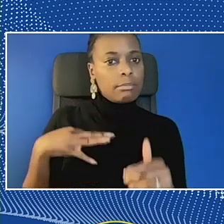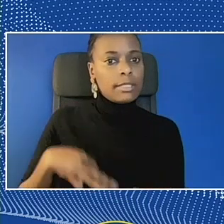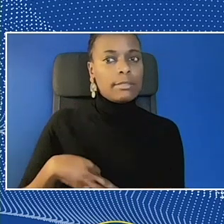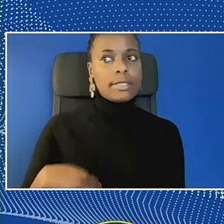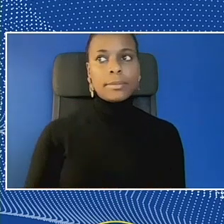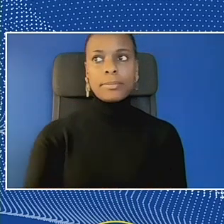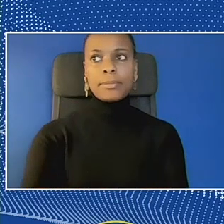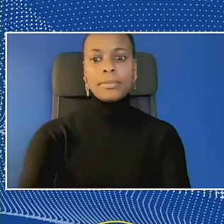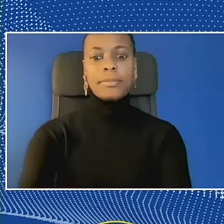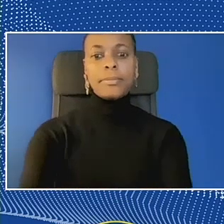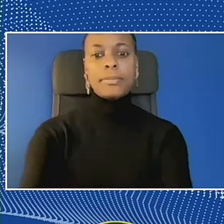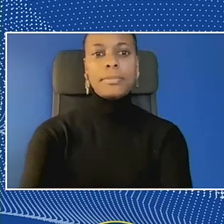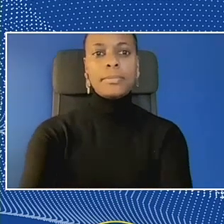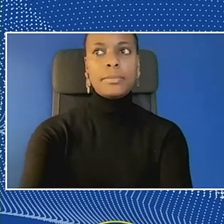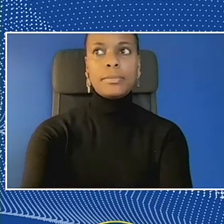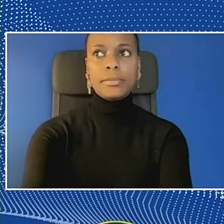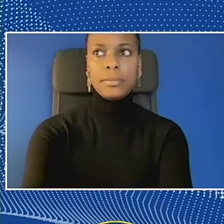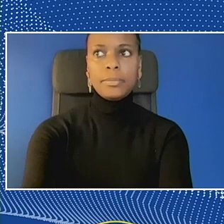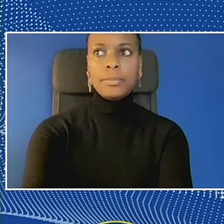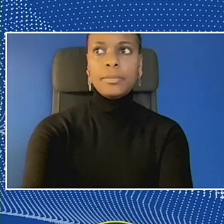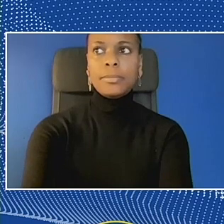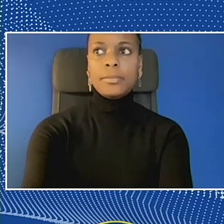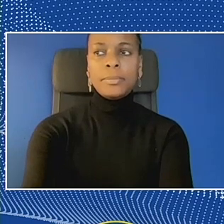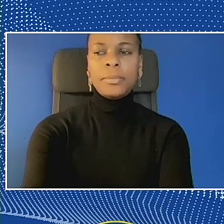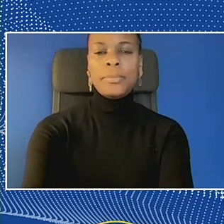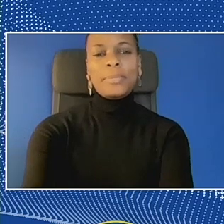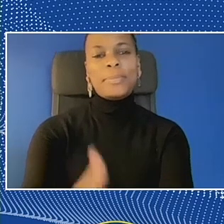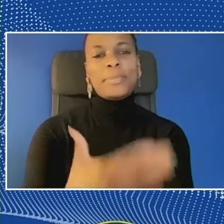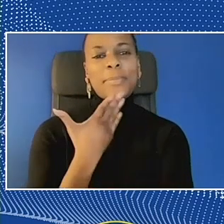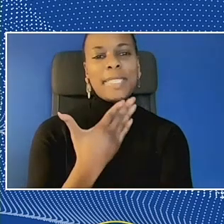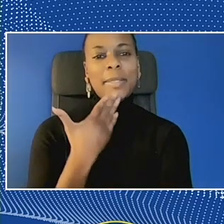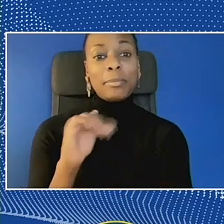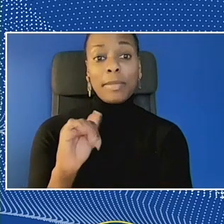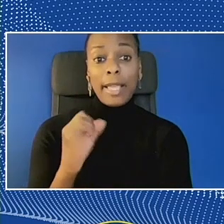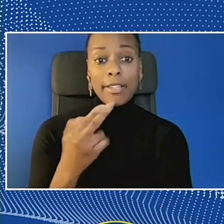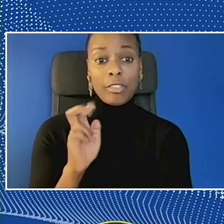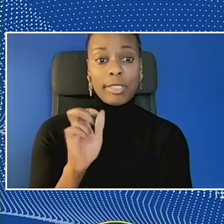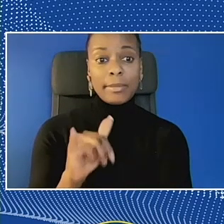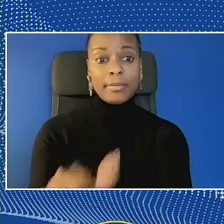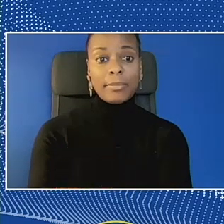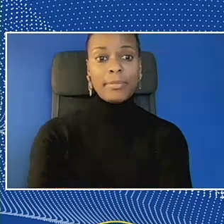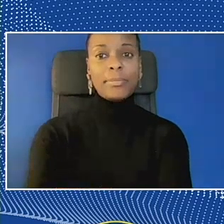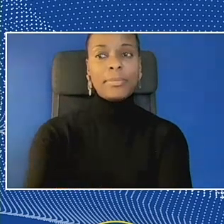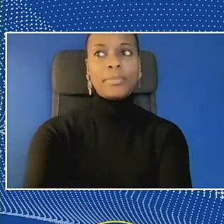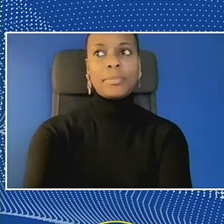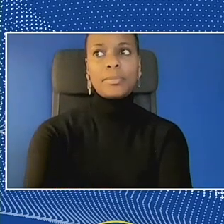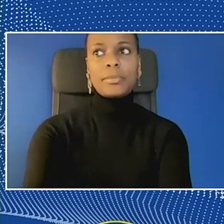Alright. Thank you, both. Ashley, I have your hand next. Hi. Thank you. I also want to, you know,